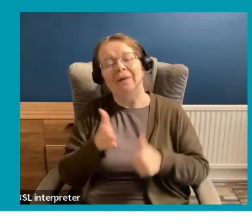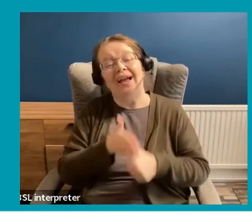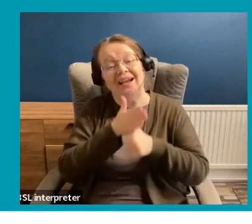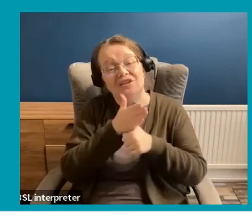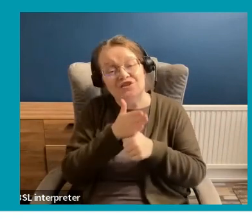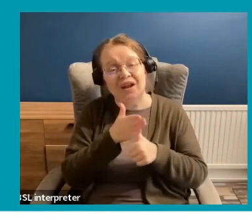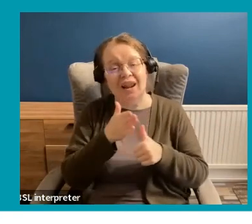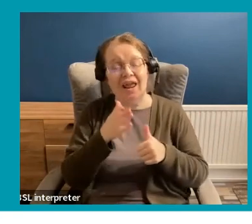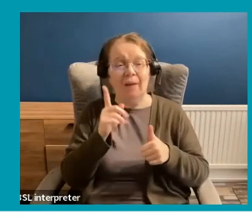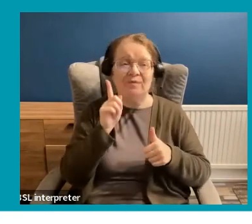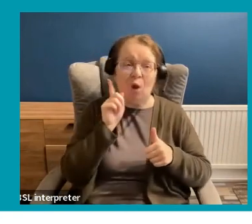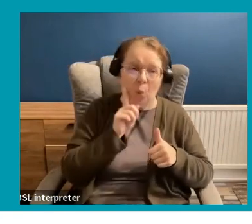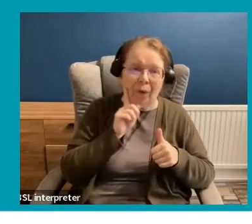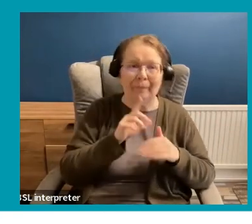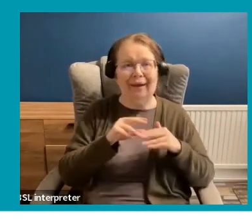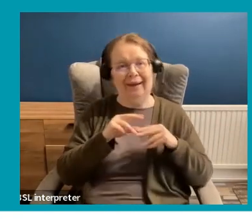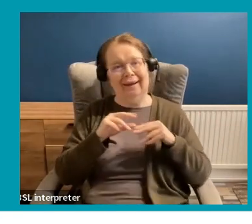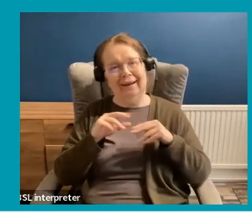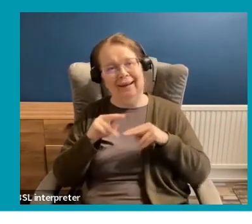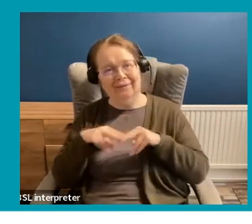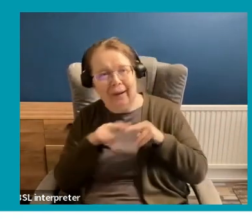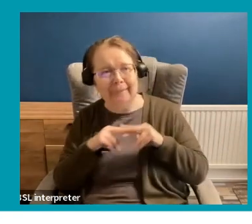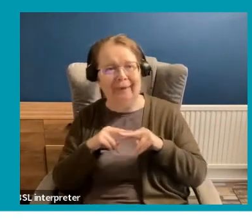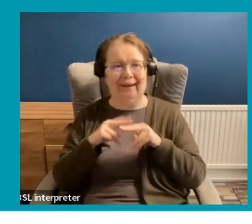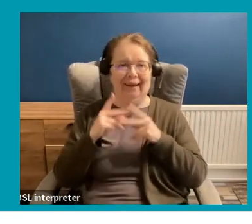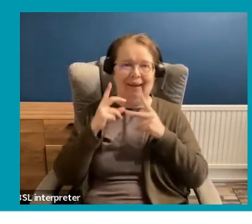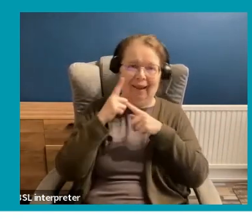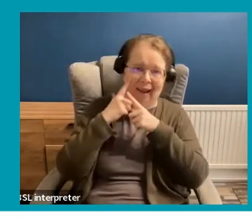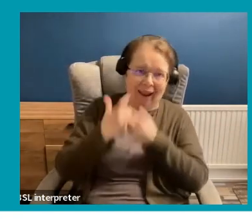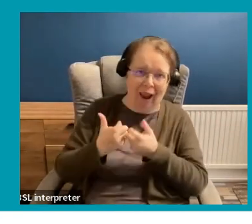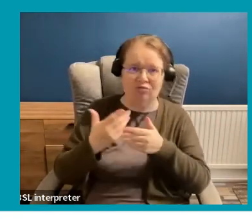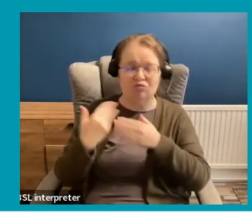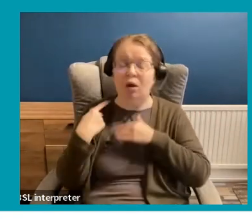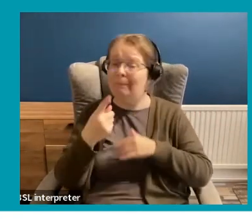women and a caring responsibility but men have caring responsibilities, too.